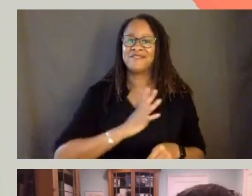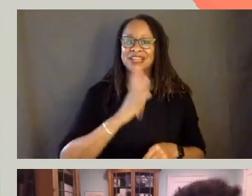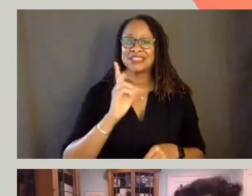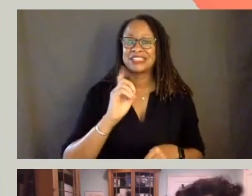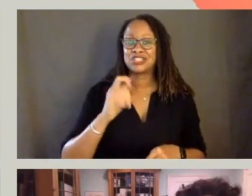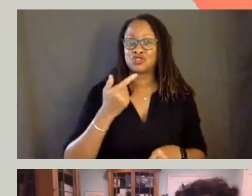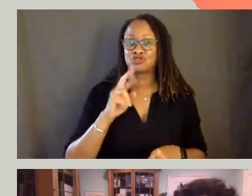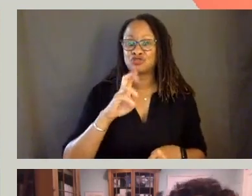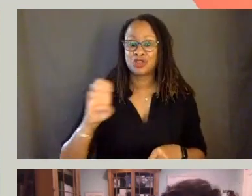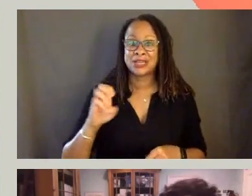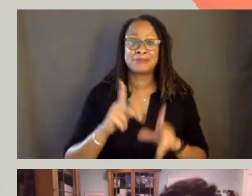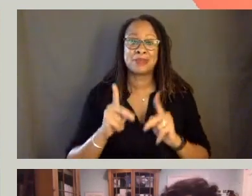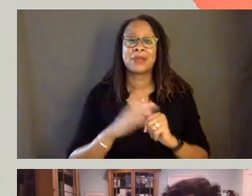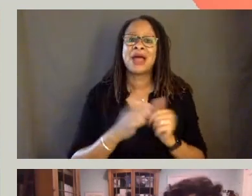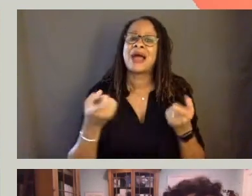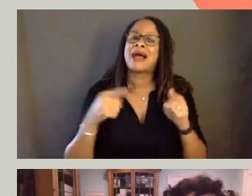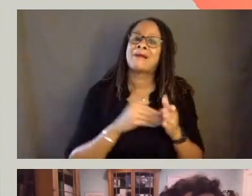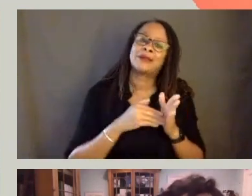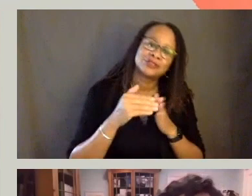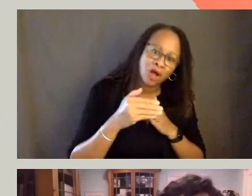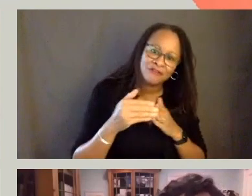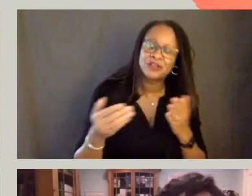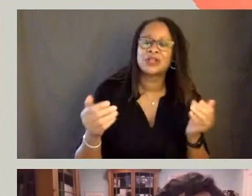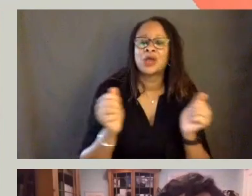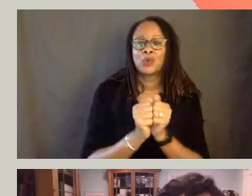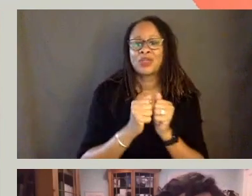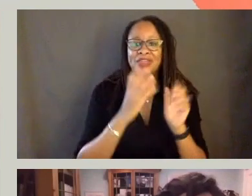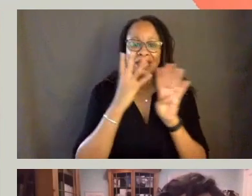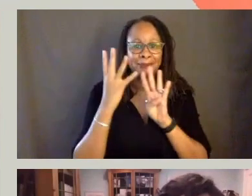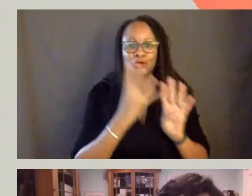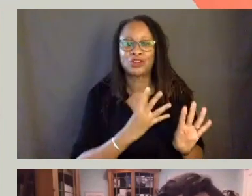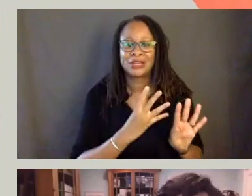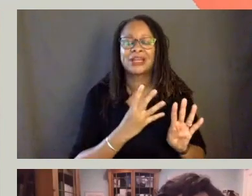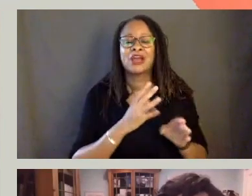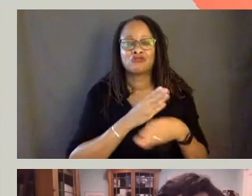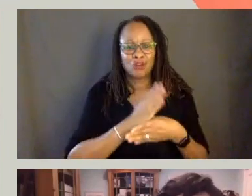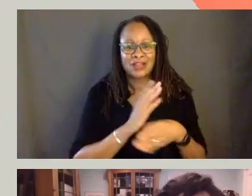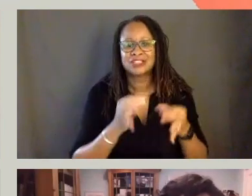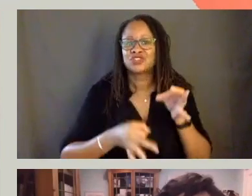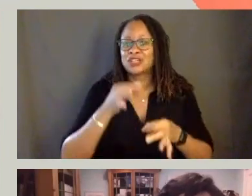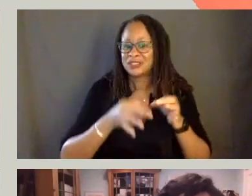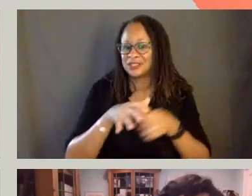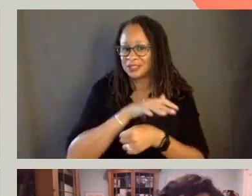it happens so often also in immigrant rights, justice spaces.